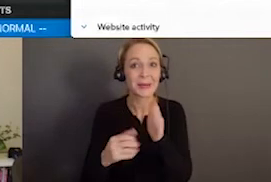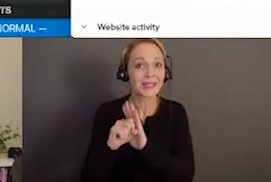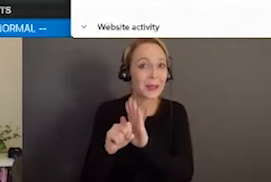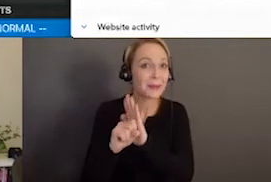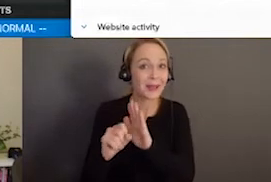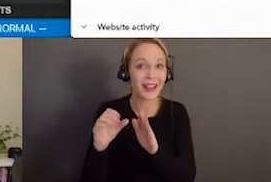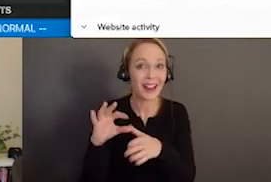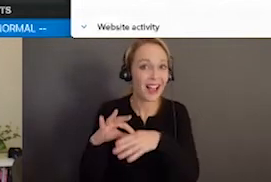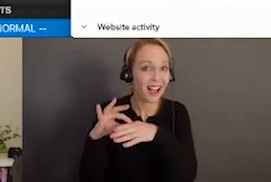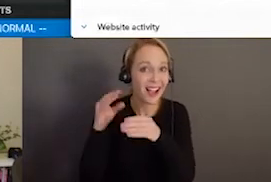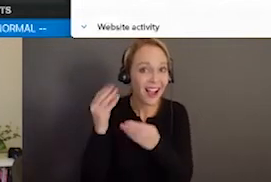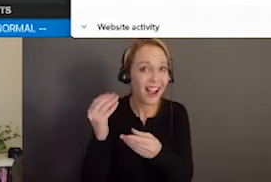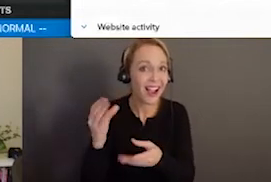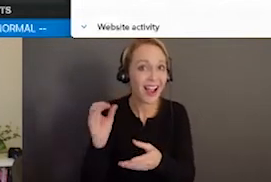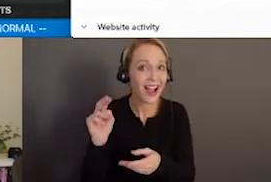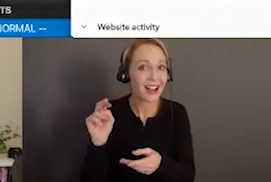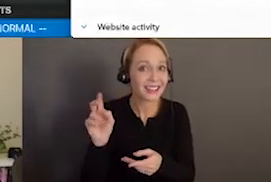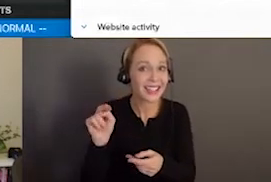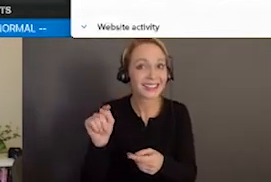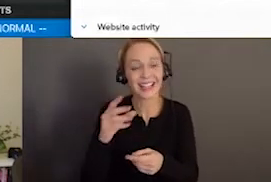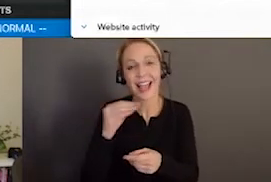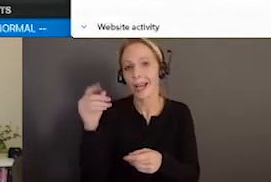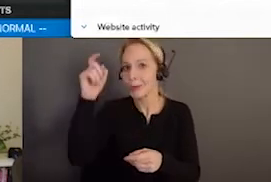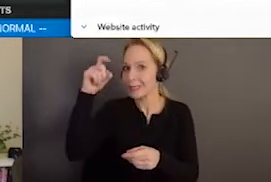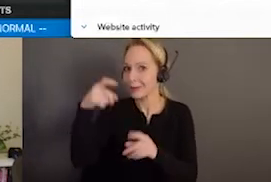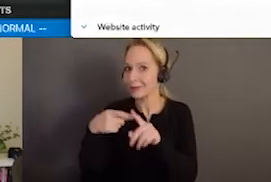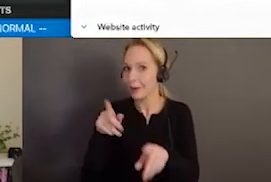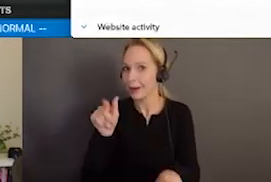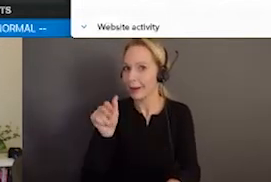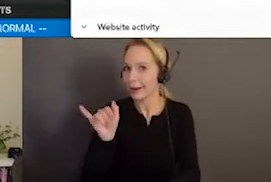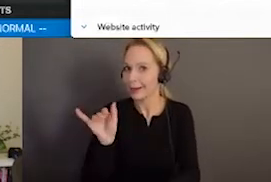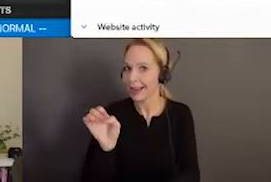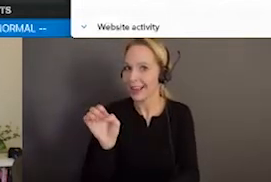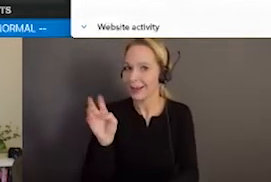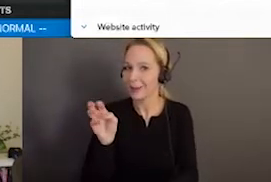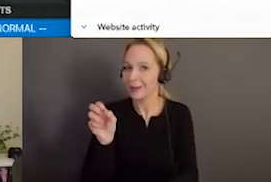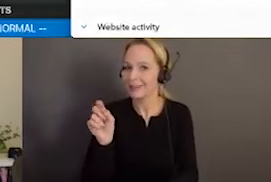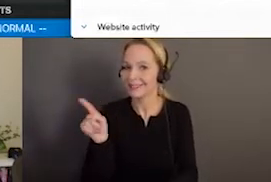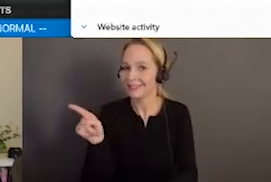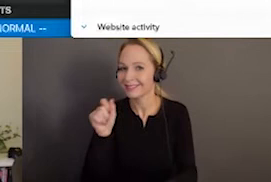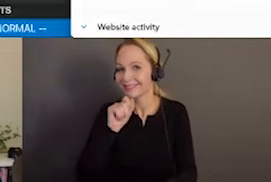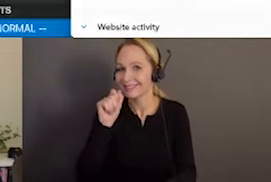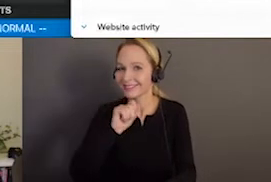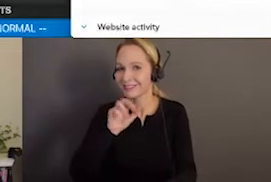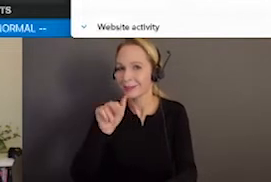AND SOME WISDOM FROM KANYE THAT WE CAN TRY TO GET